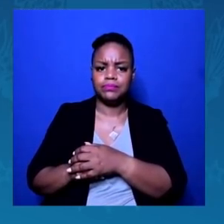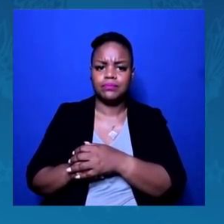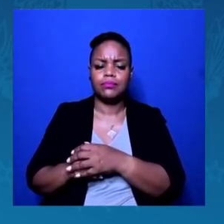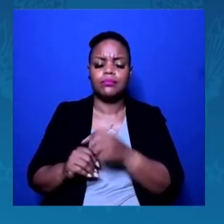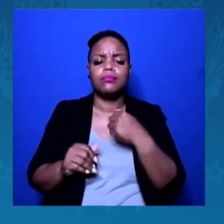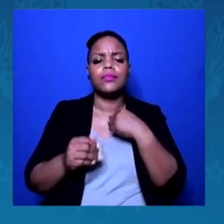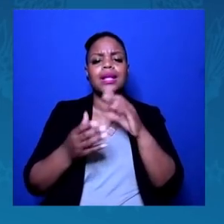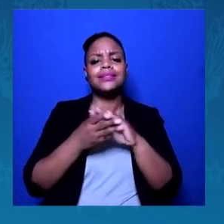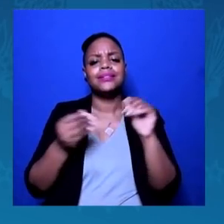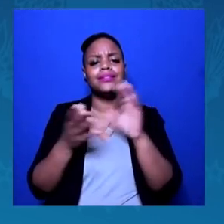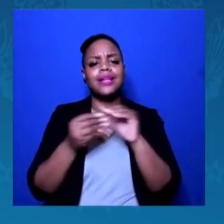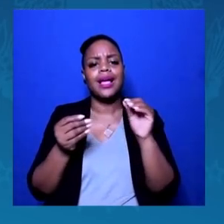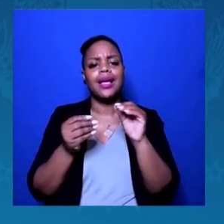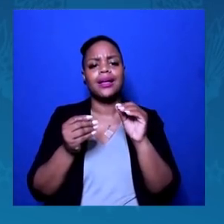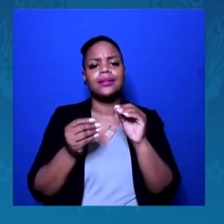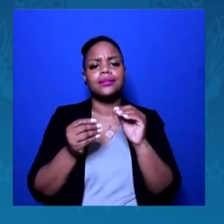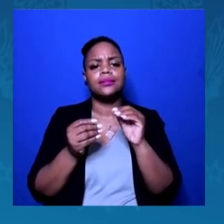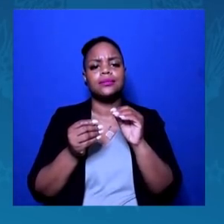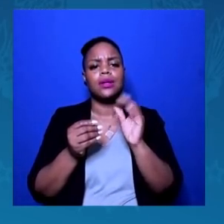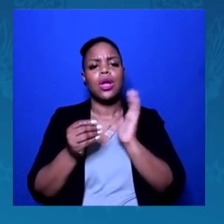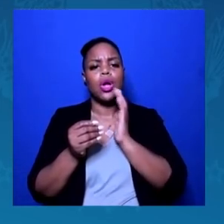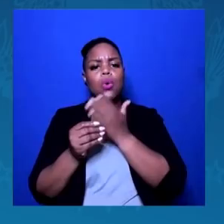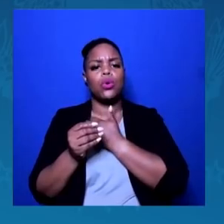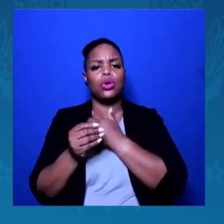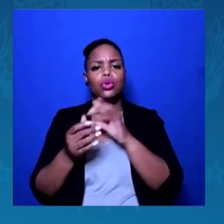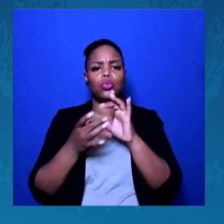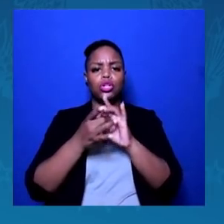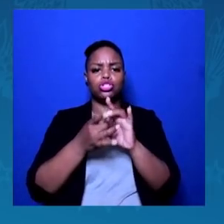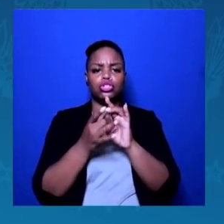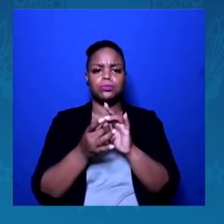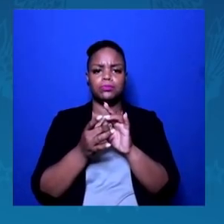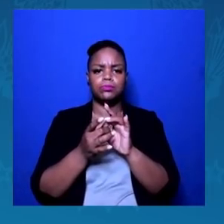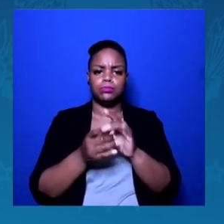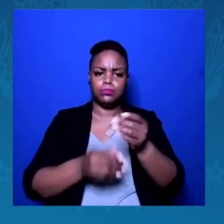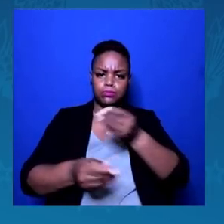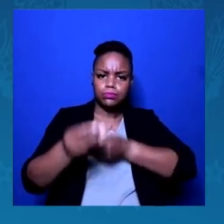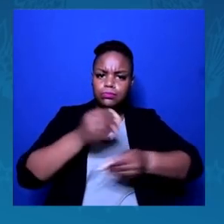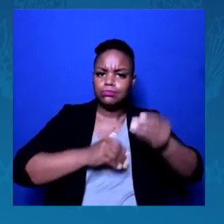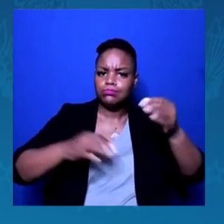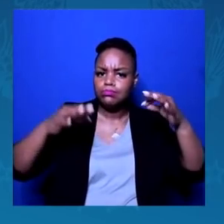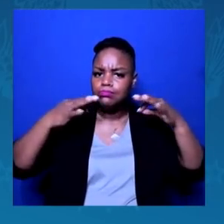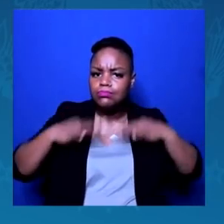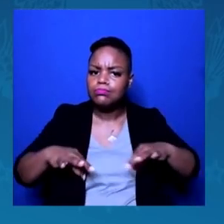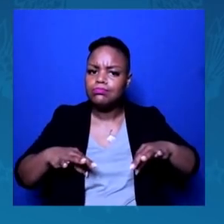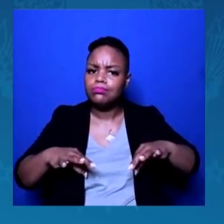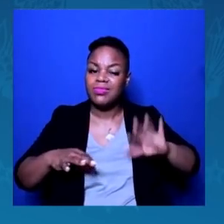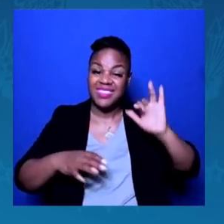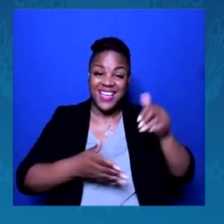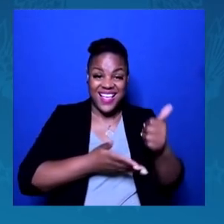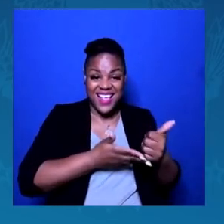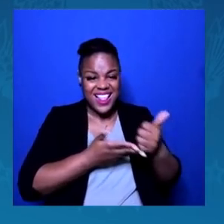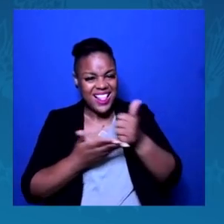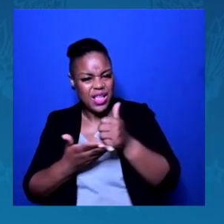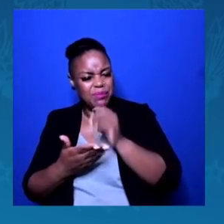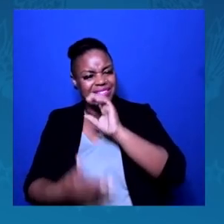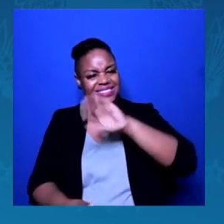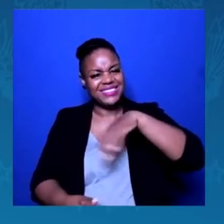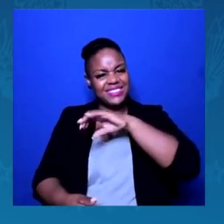that we've had around assisting the citizens of each of our countries during this global health crisis. Call COVID-19.